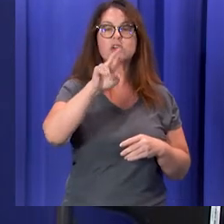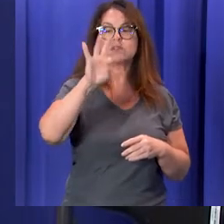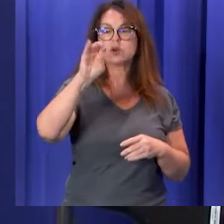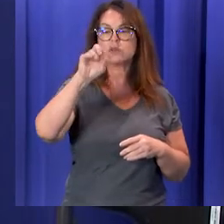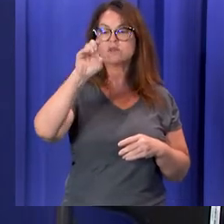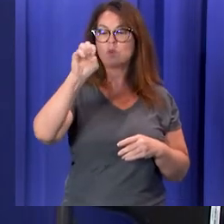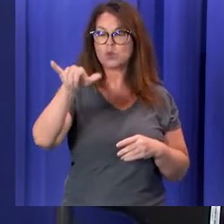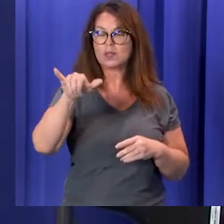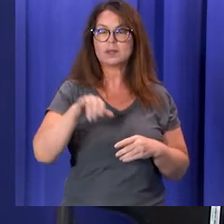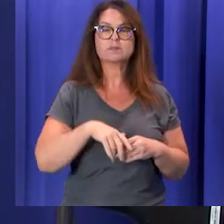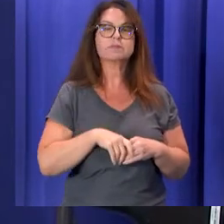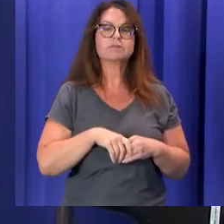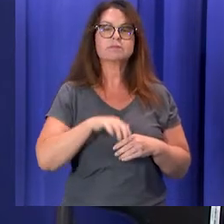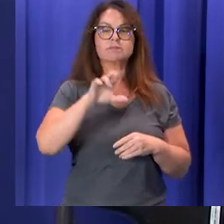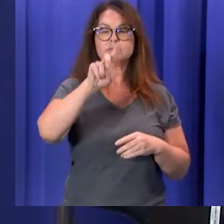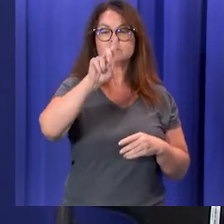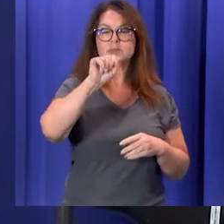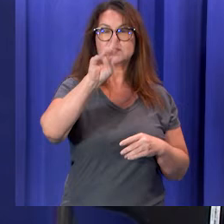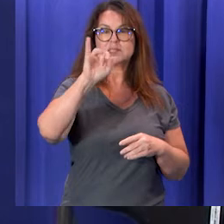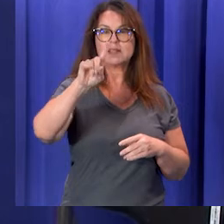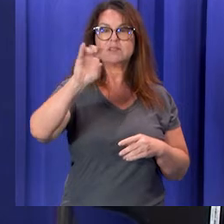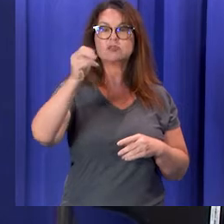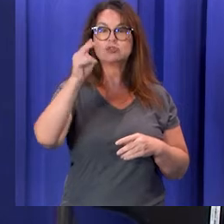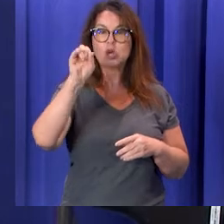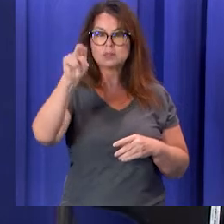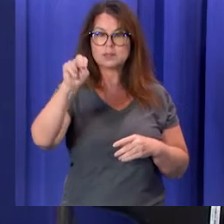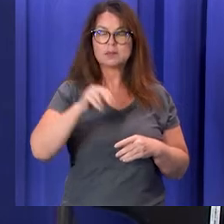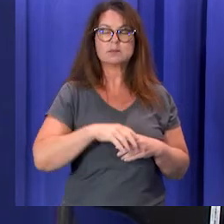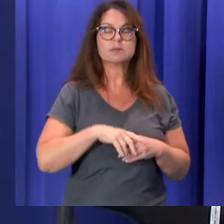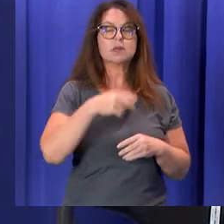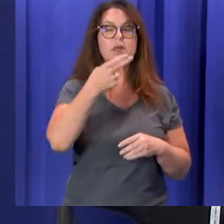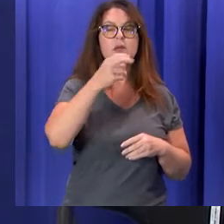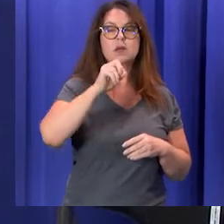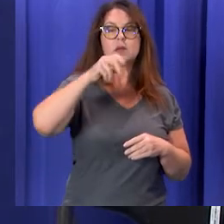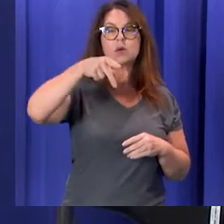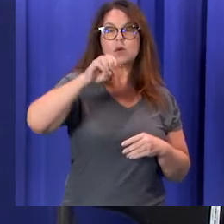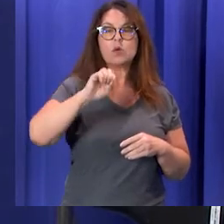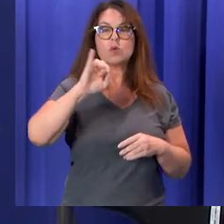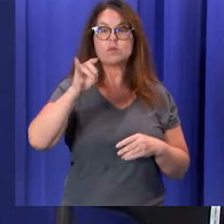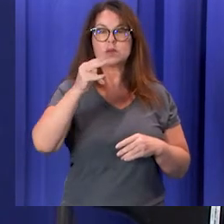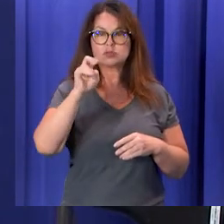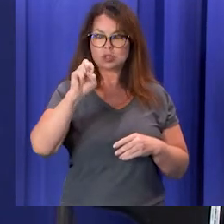David Johnson, Beltrami County; Hope Johnson, Waseca County;